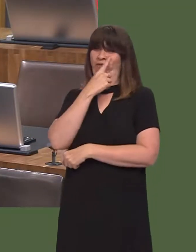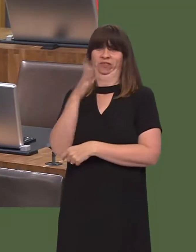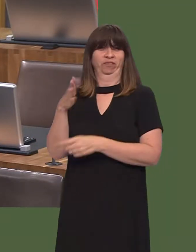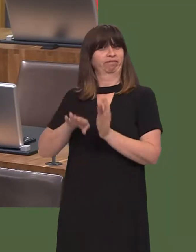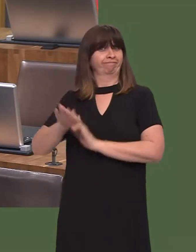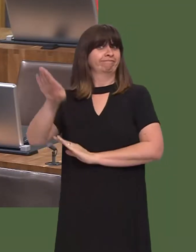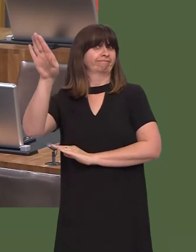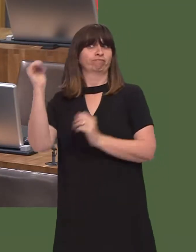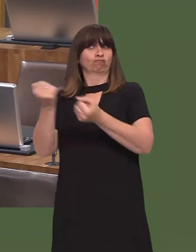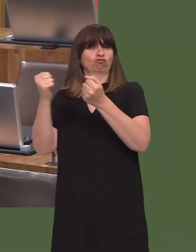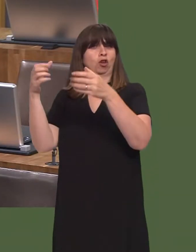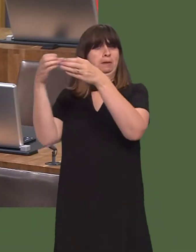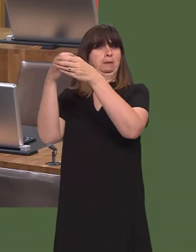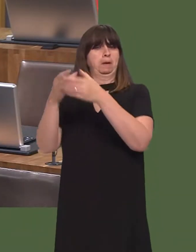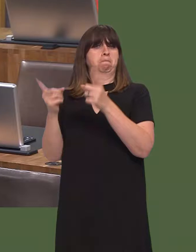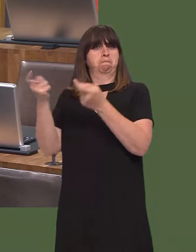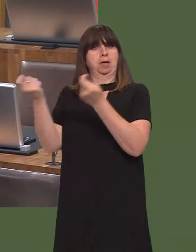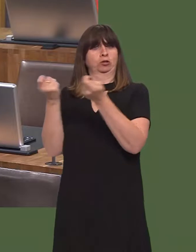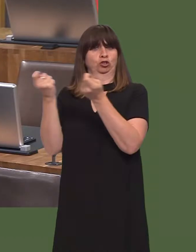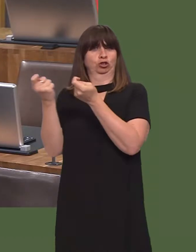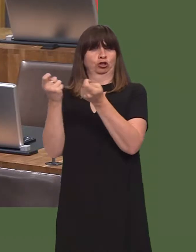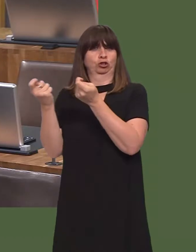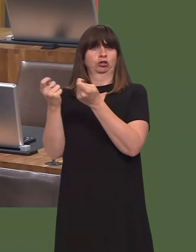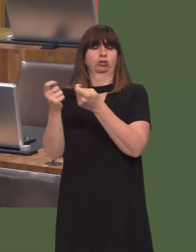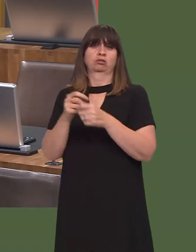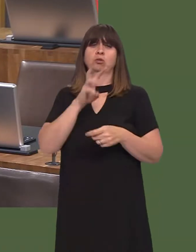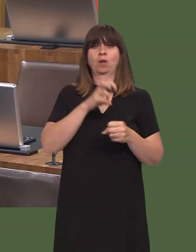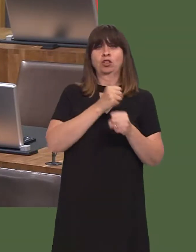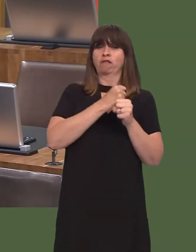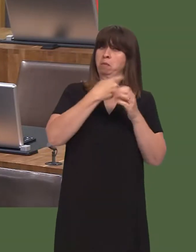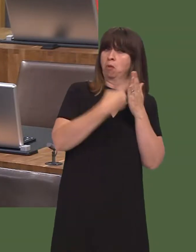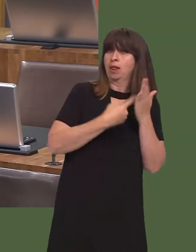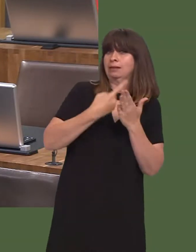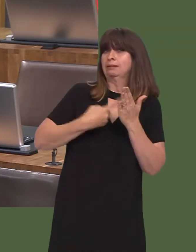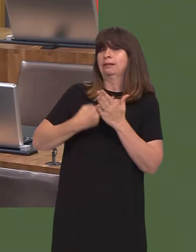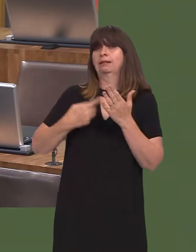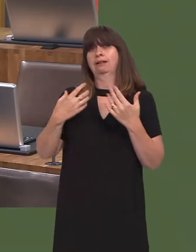we expect, of course, schools, and the LEA, to adhere to Welsh Government policies and